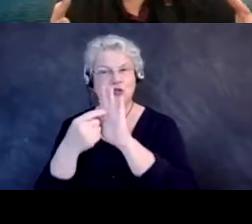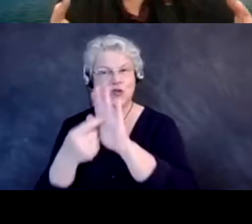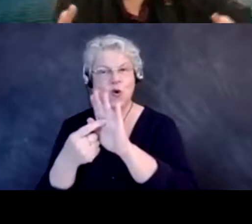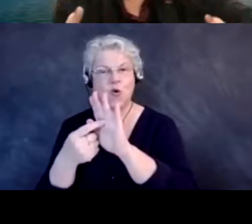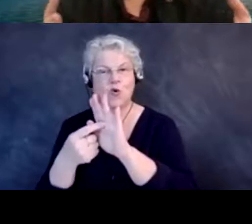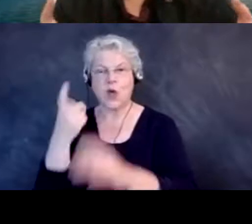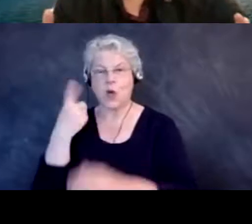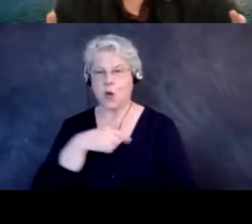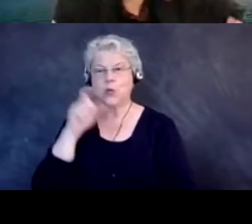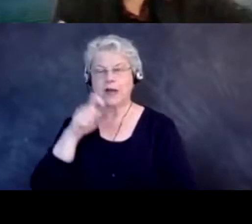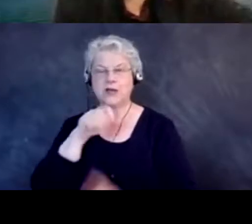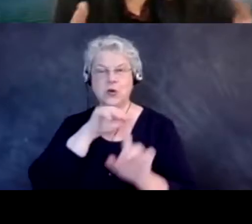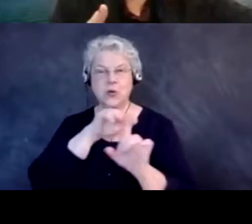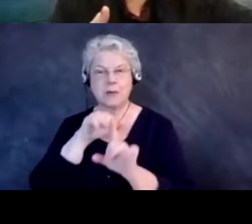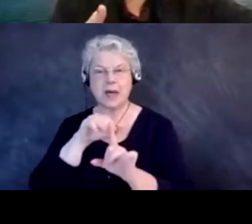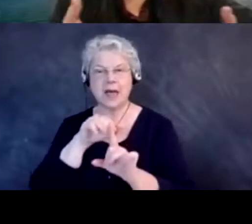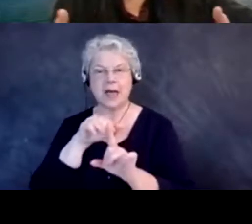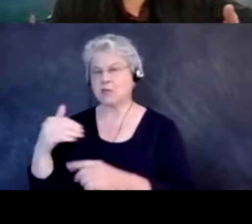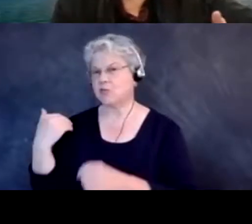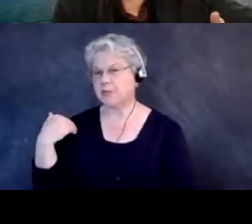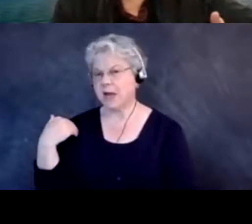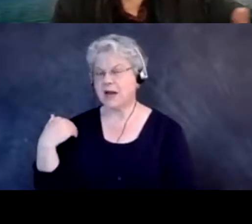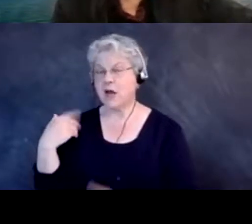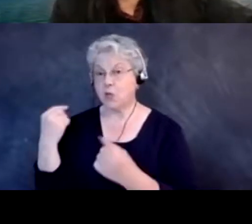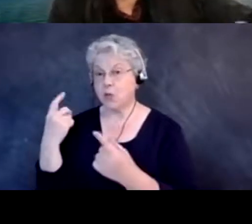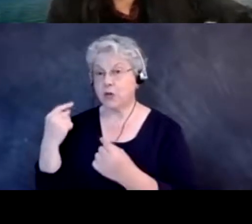We need to remind ourselves that what we do might affect other things and maybe we should be working